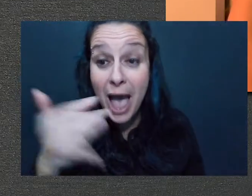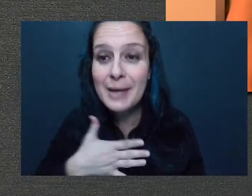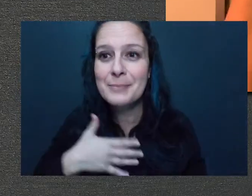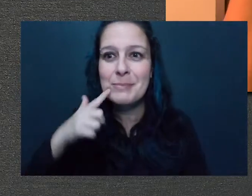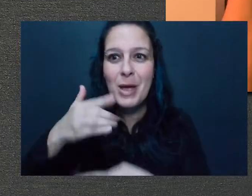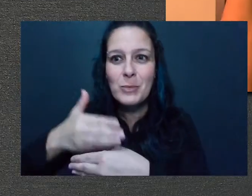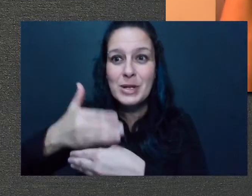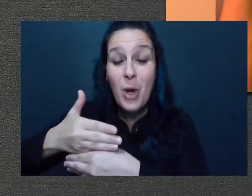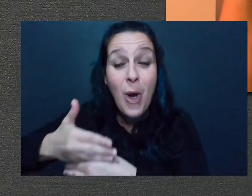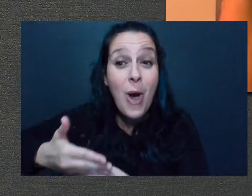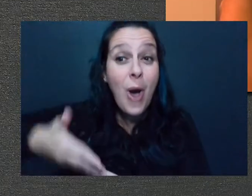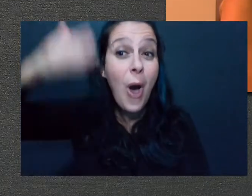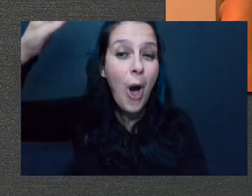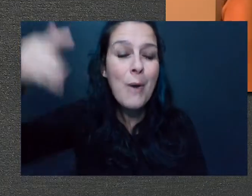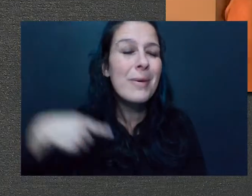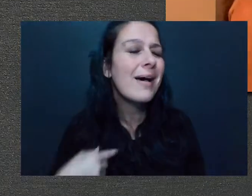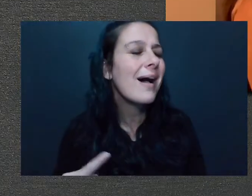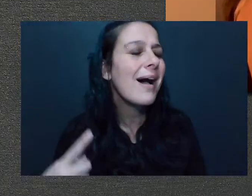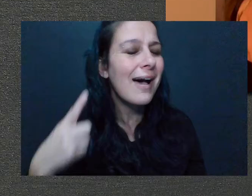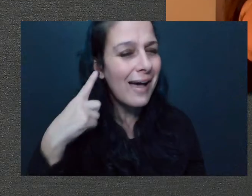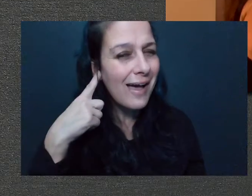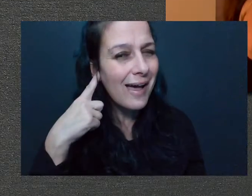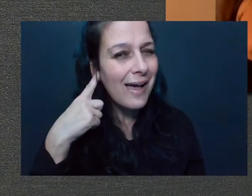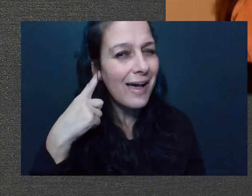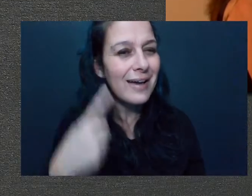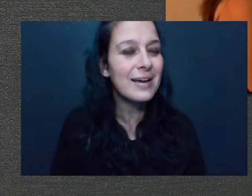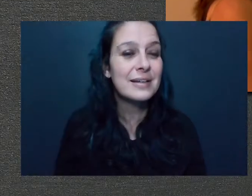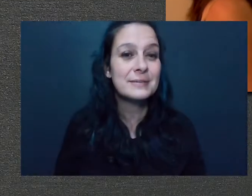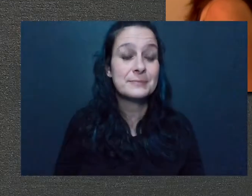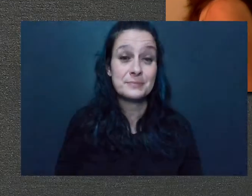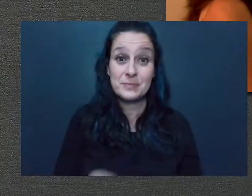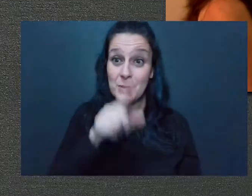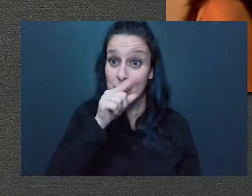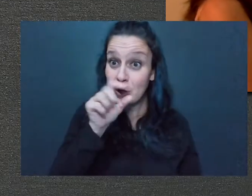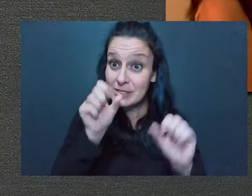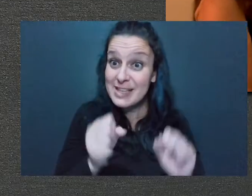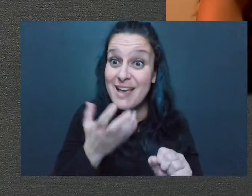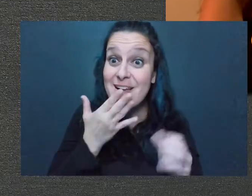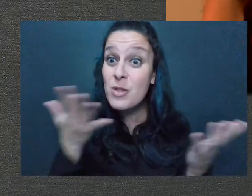Oh, that would sound beautiful. "Birds can be yellow